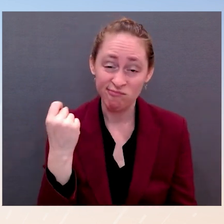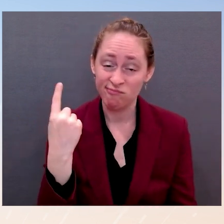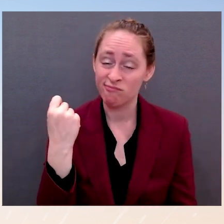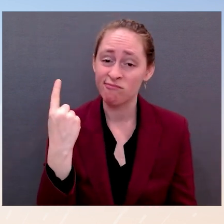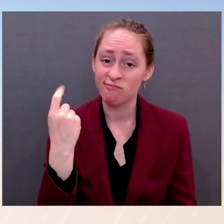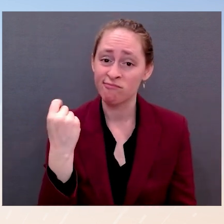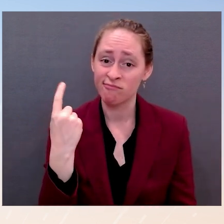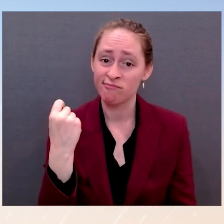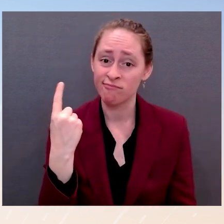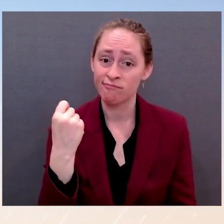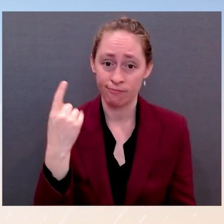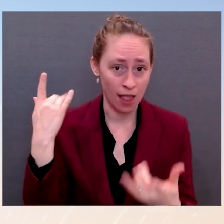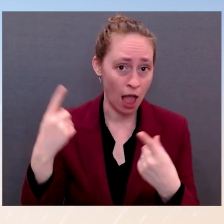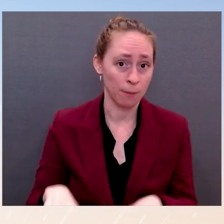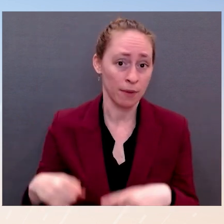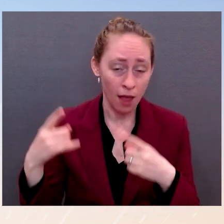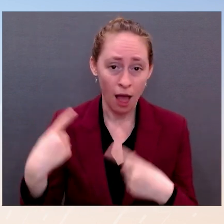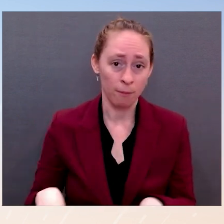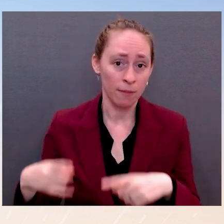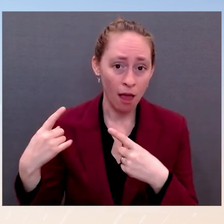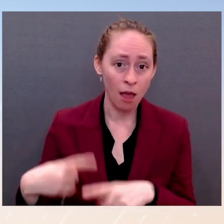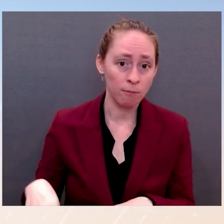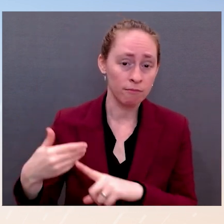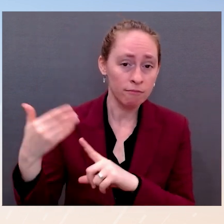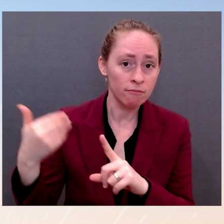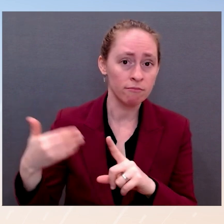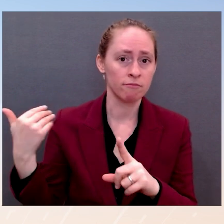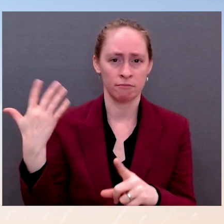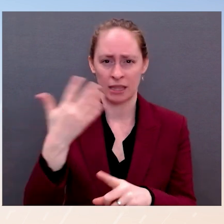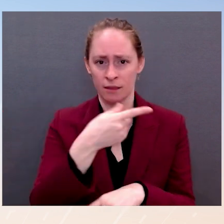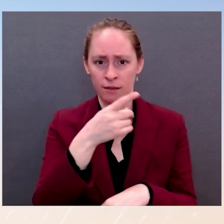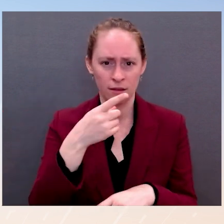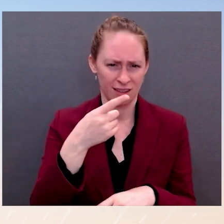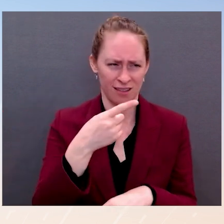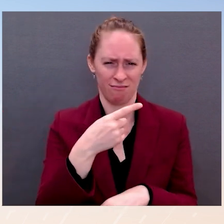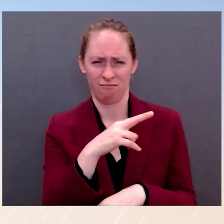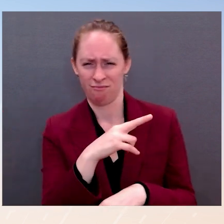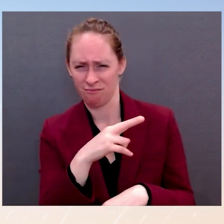because of past experiences with science and experimentation,